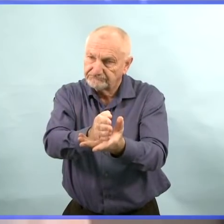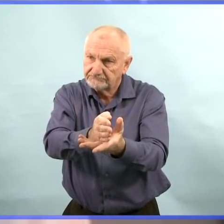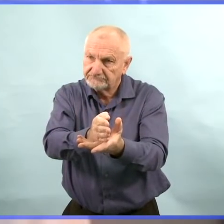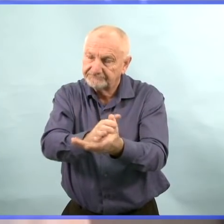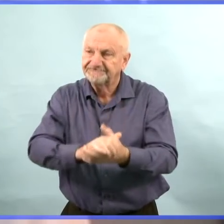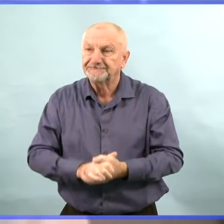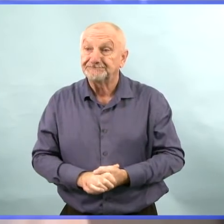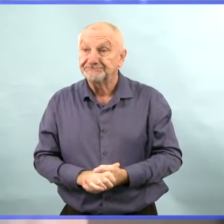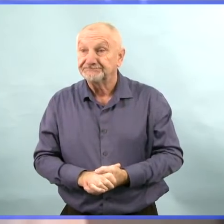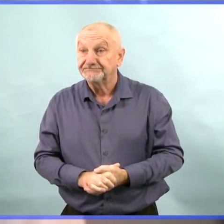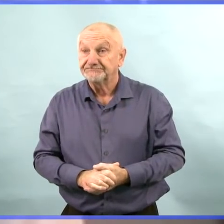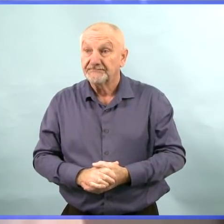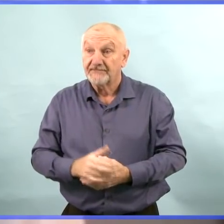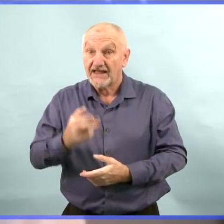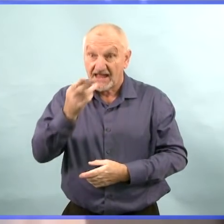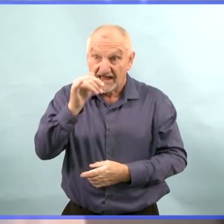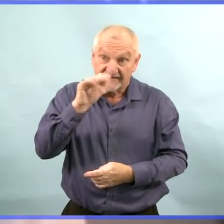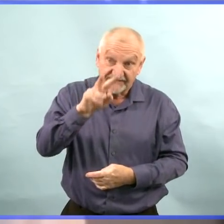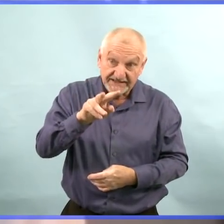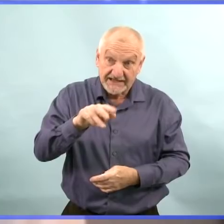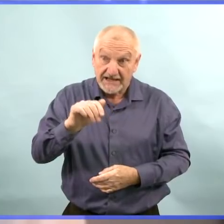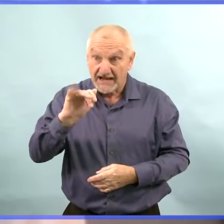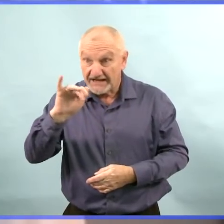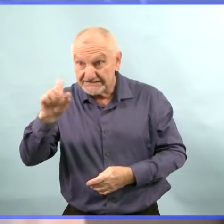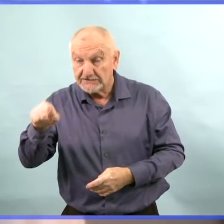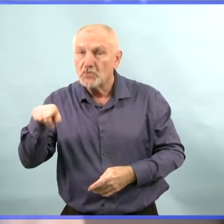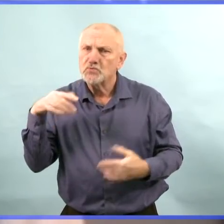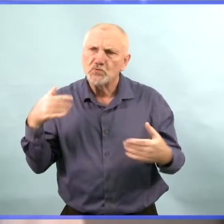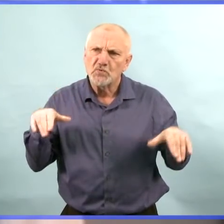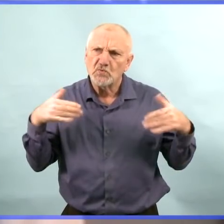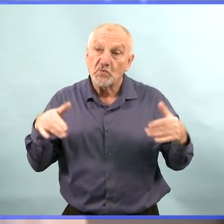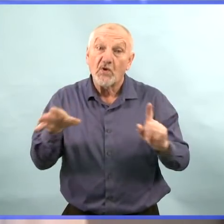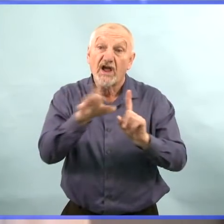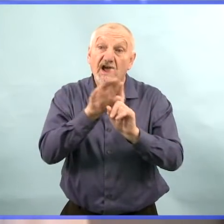surrounding it continues to be a significant public health concern in canada around the world